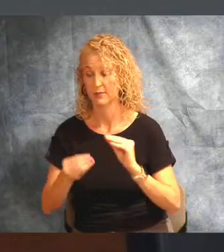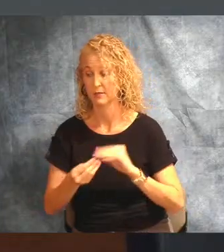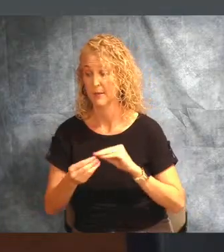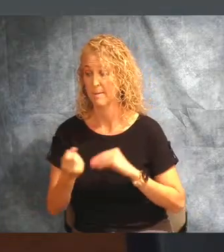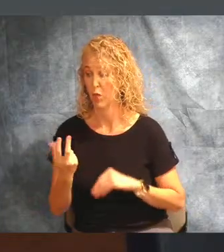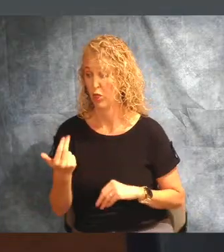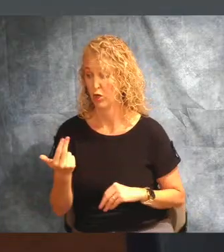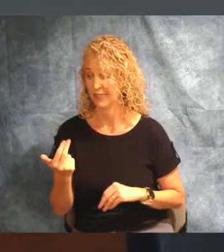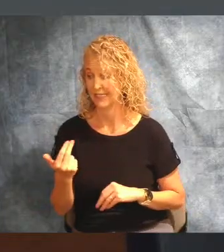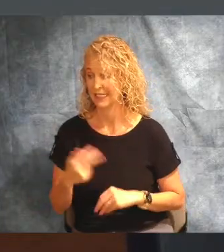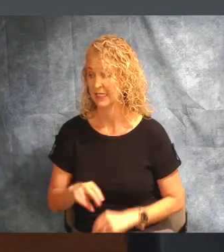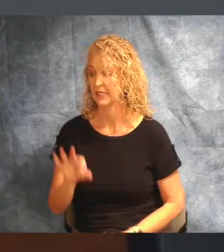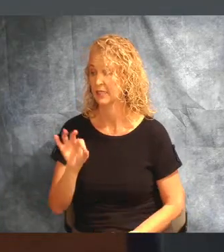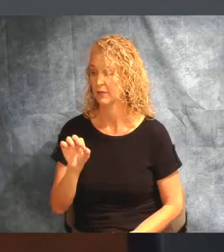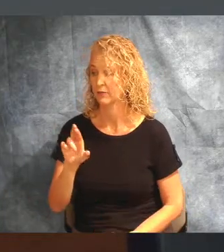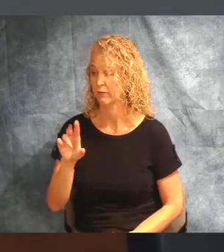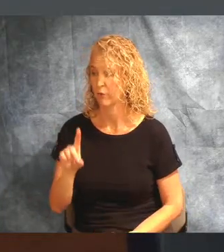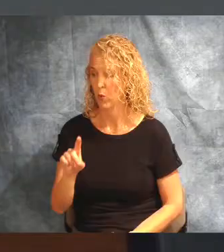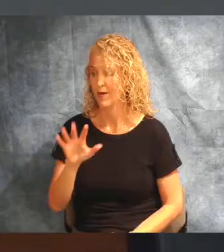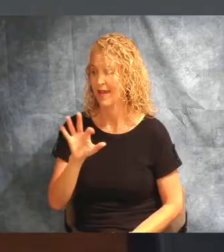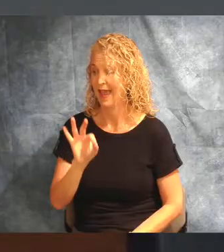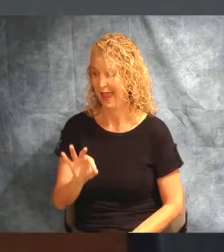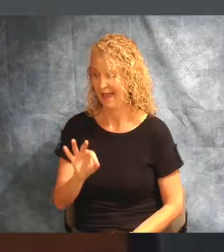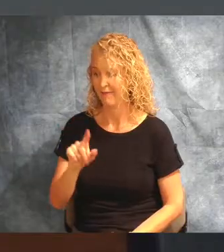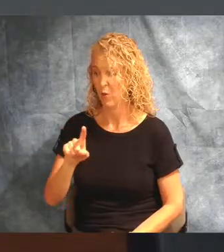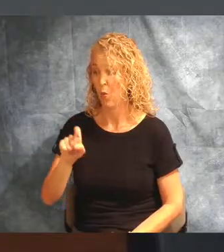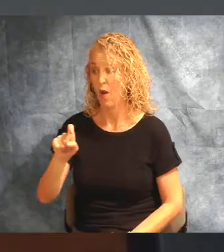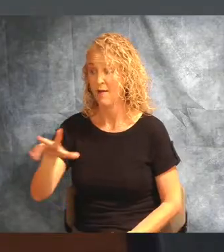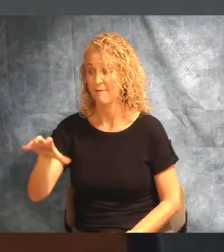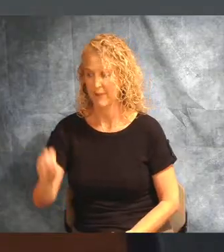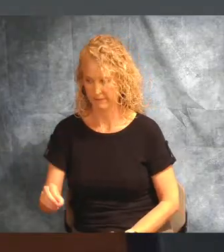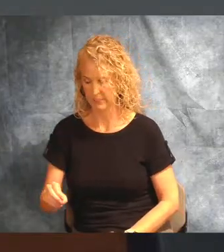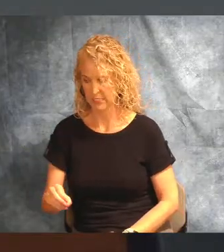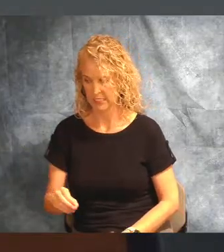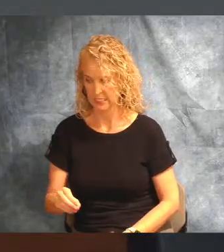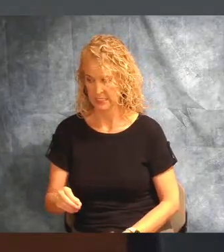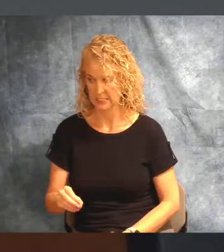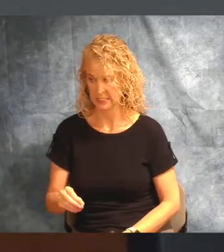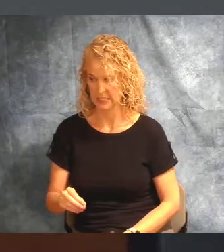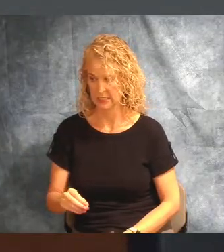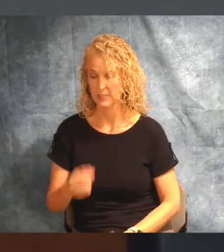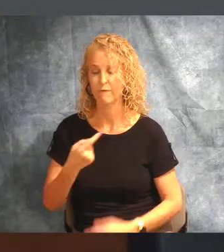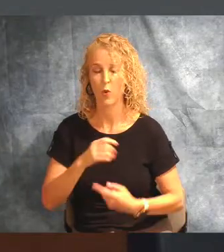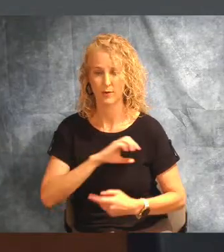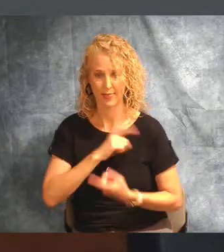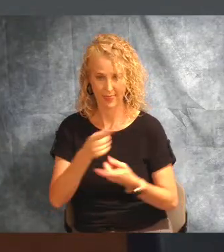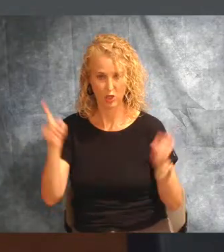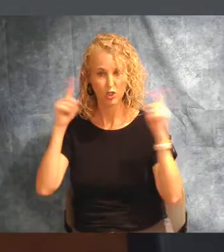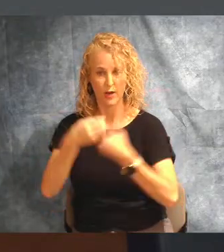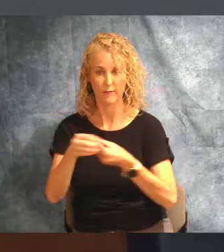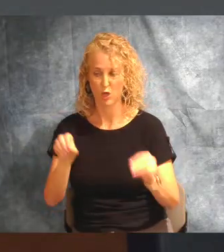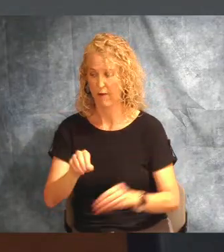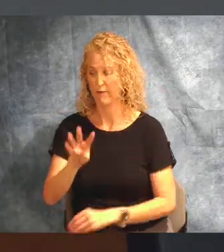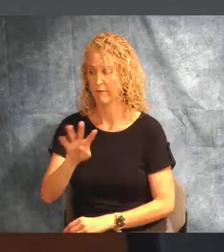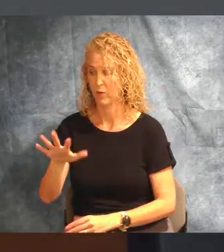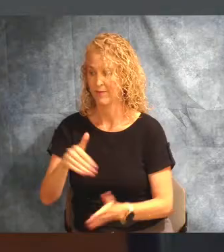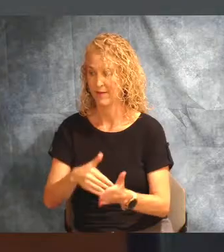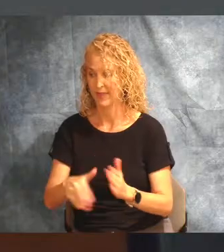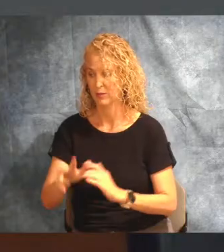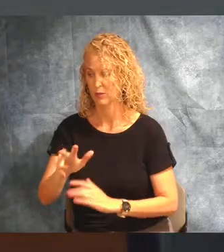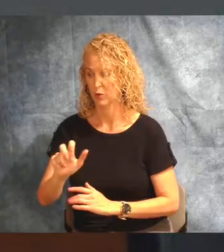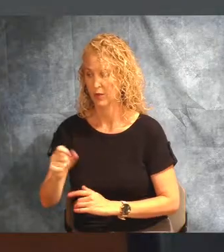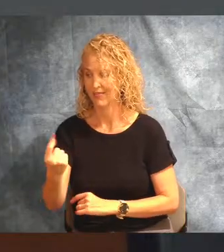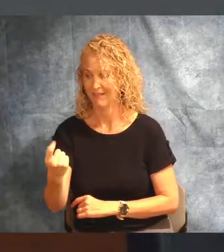Item number 13 is another F-150 U Commissioners in the Sheriff's office for $45,311.